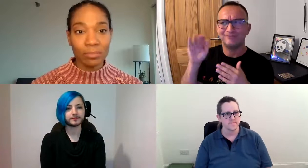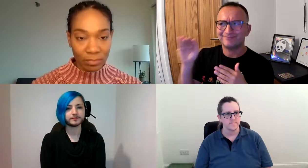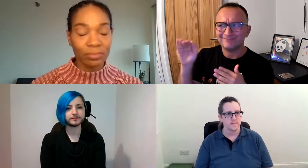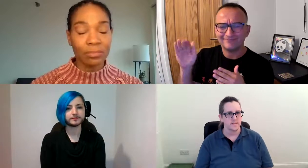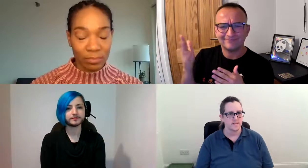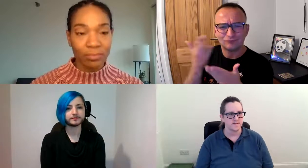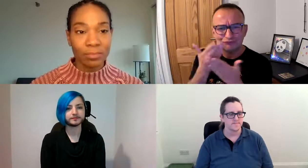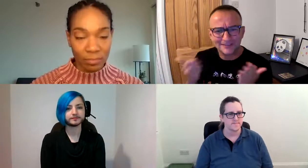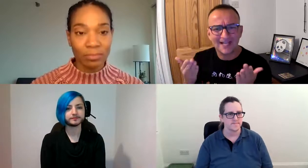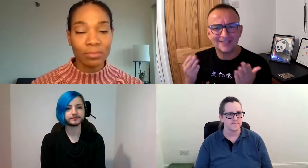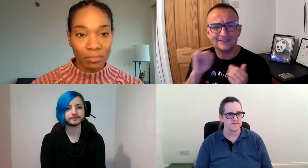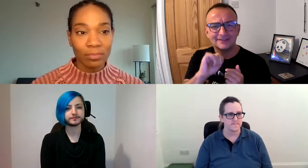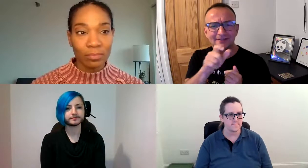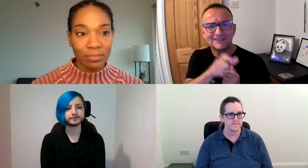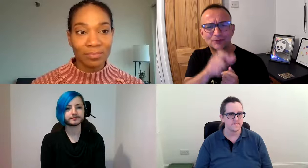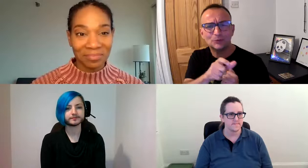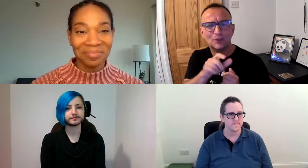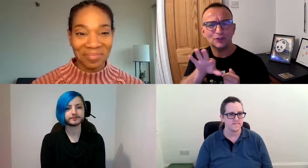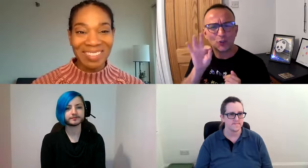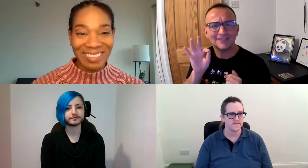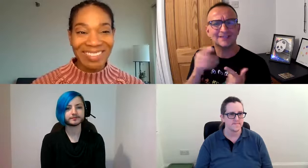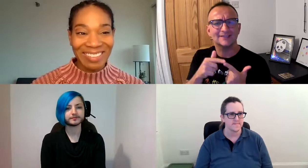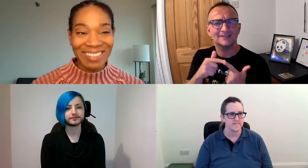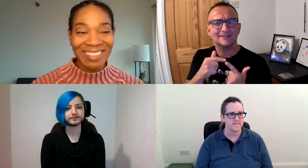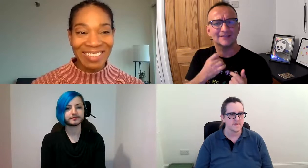I don't know if there was analogy for hearing people_in